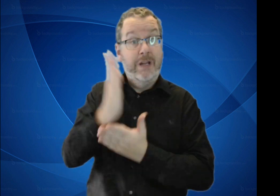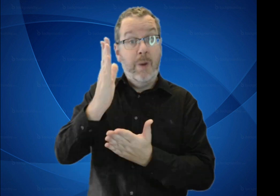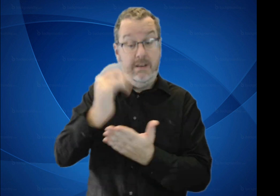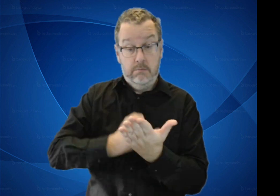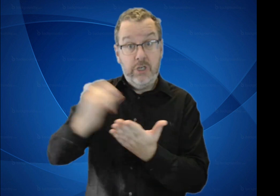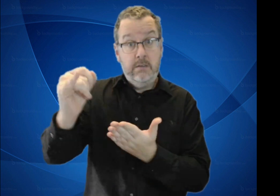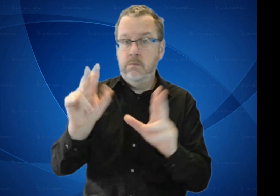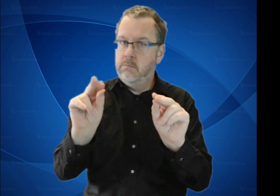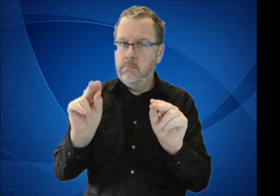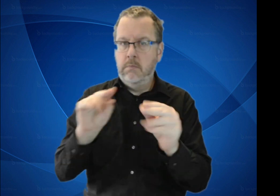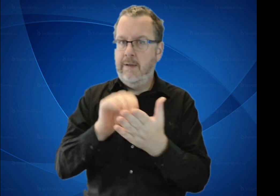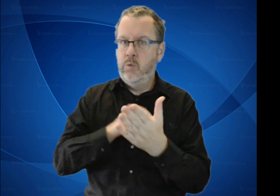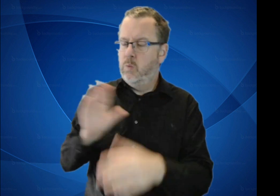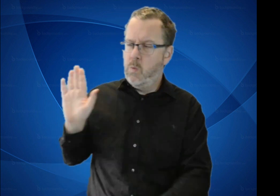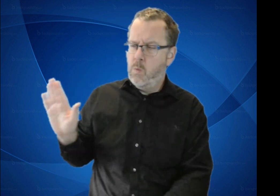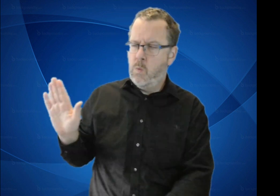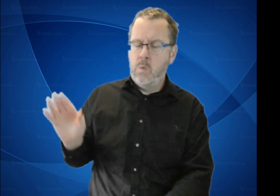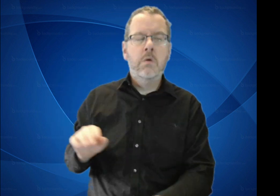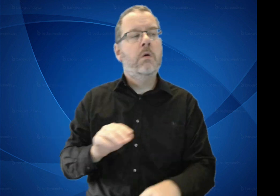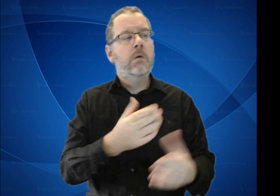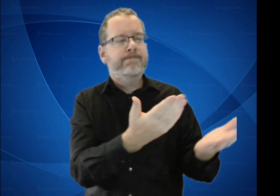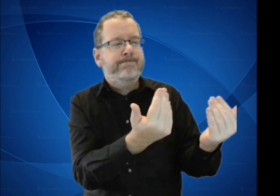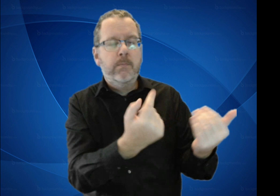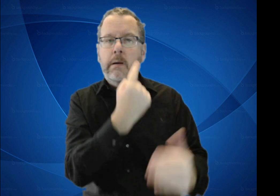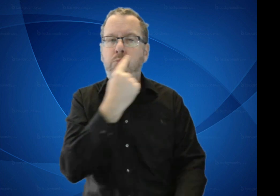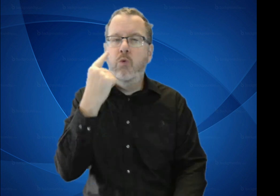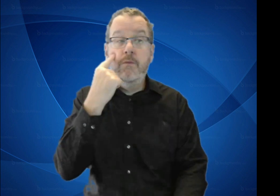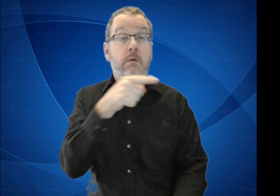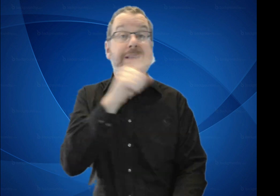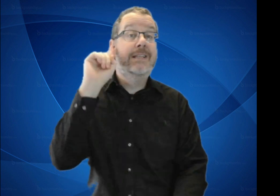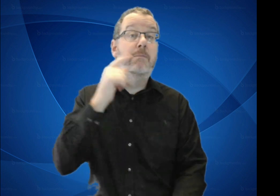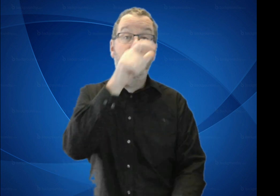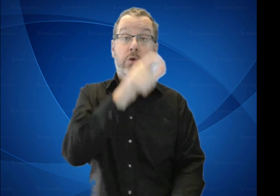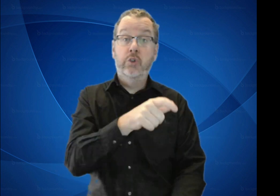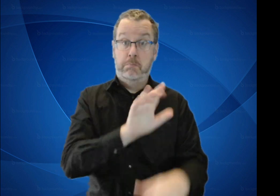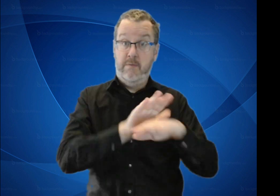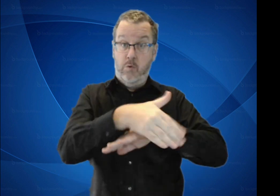and if it could be proved that the Deaf person was intelligent,